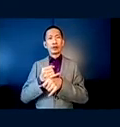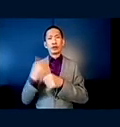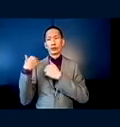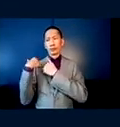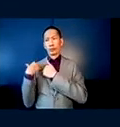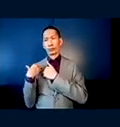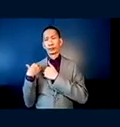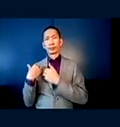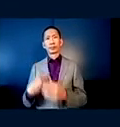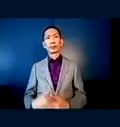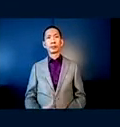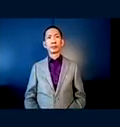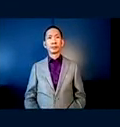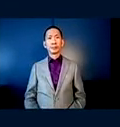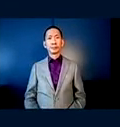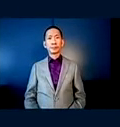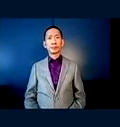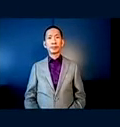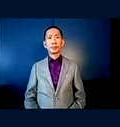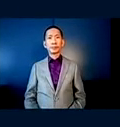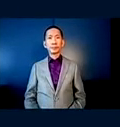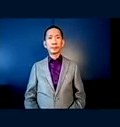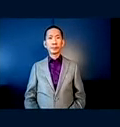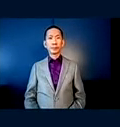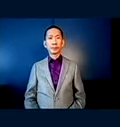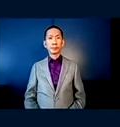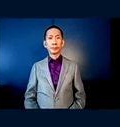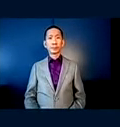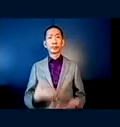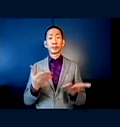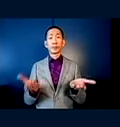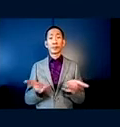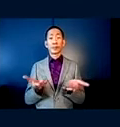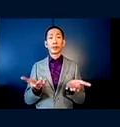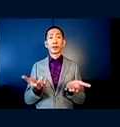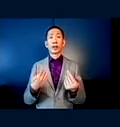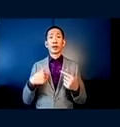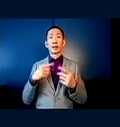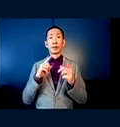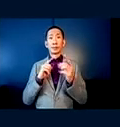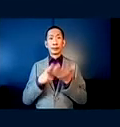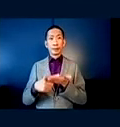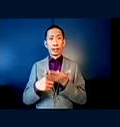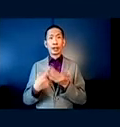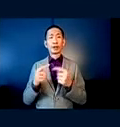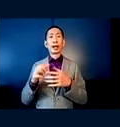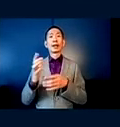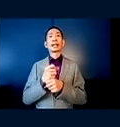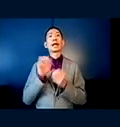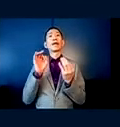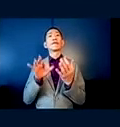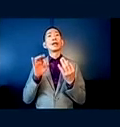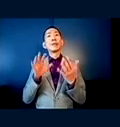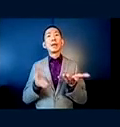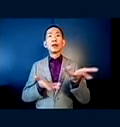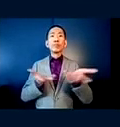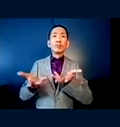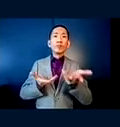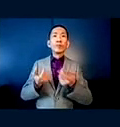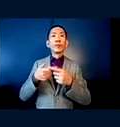AND HOLD INSTITUTIONS ACCOUNTABLE. NEXT SLIDE PLEASE. SO HERE WE ARE, TALKING, TRYING TO GET FEEDBACK AND TRYING TO